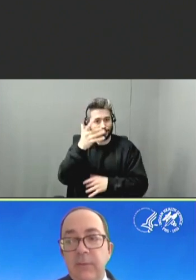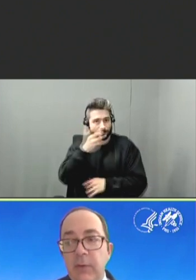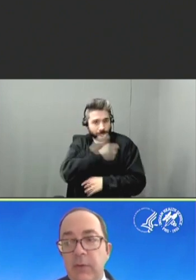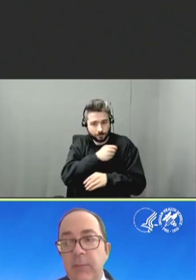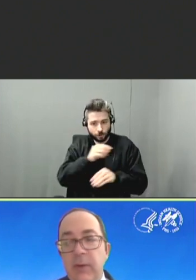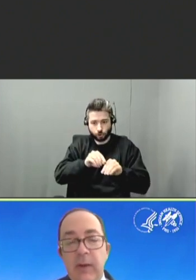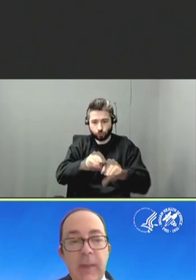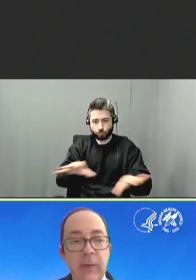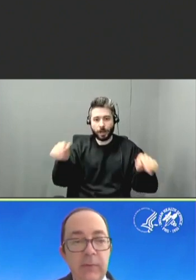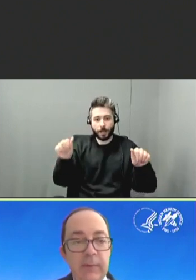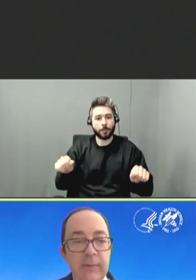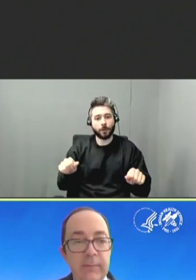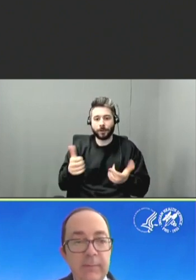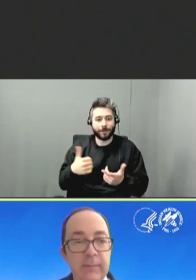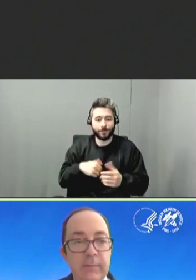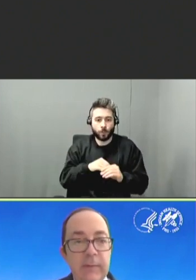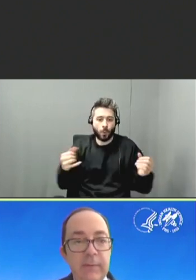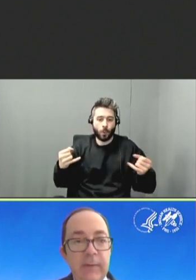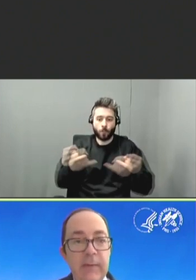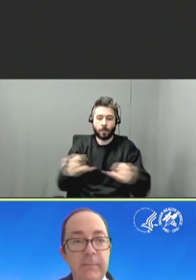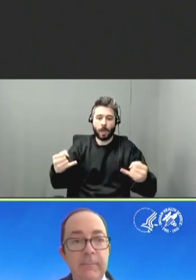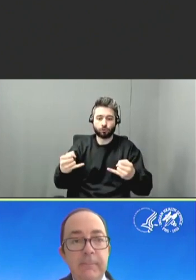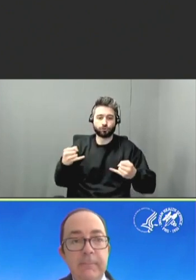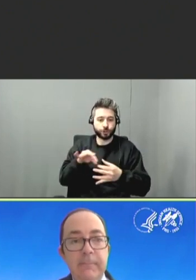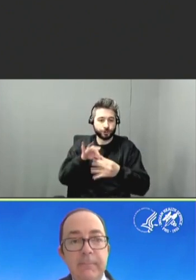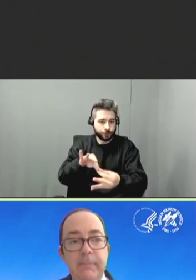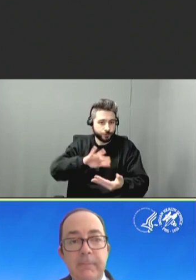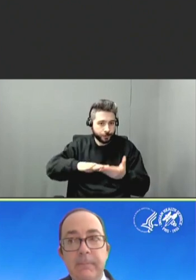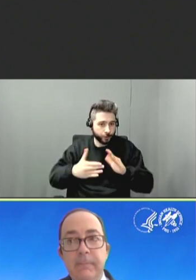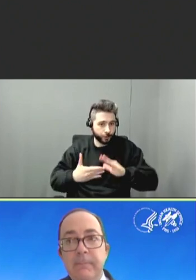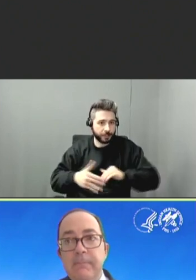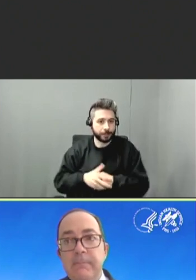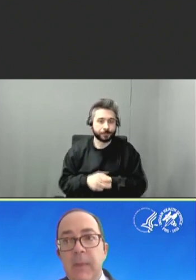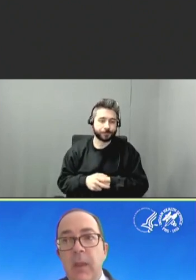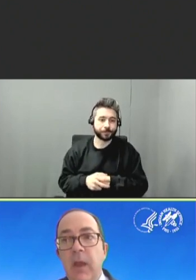no community boundaries. Next slide.